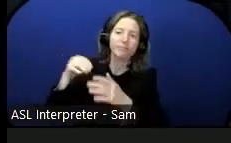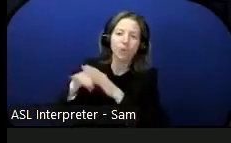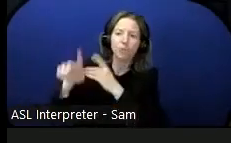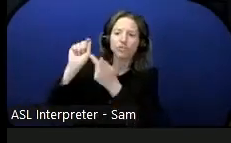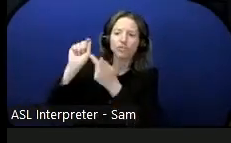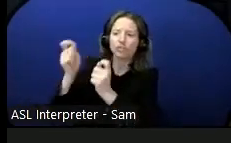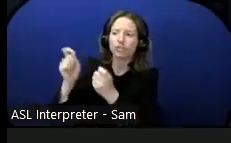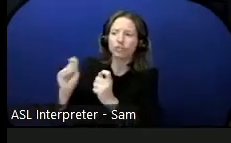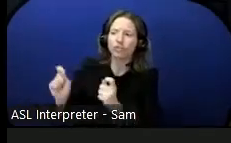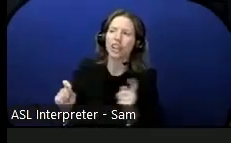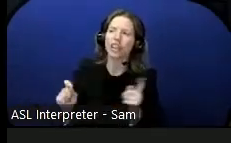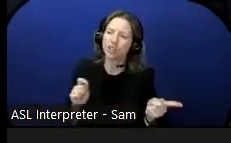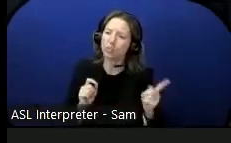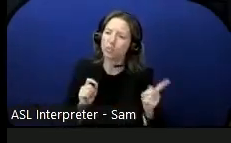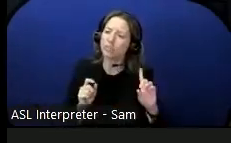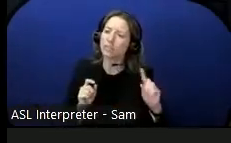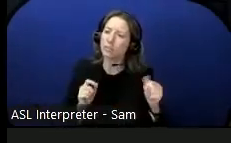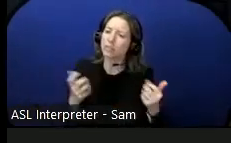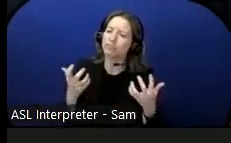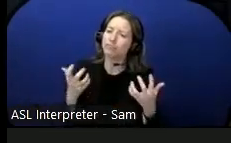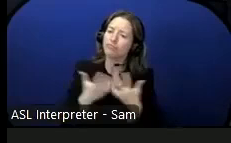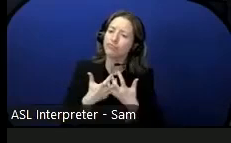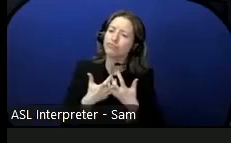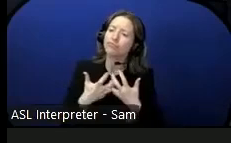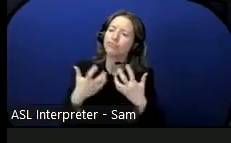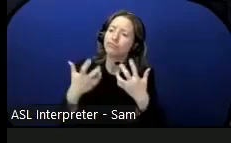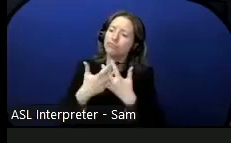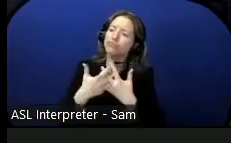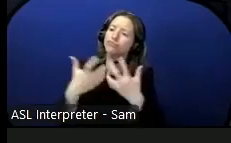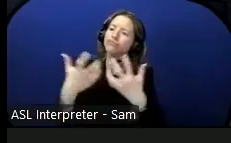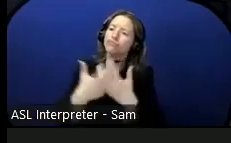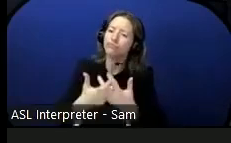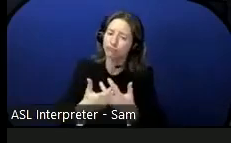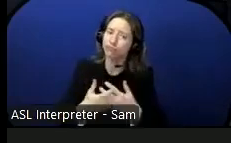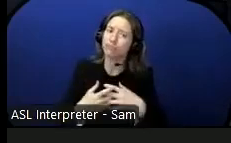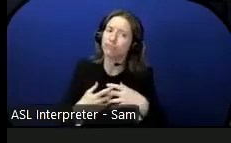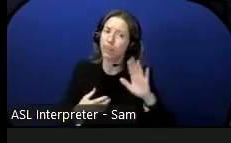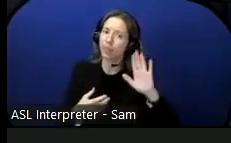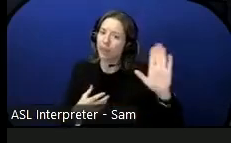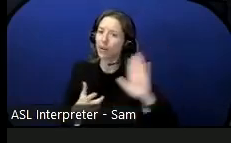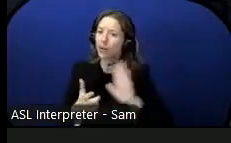to make sure that you conform to the ADA Web Rules.